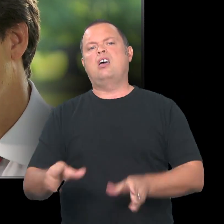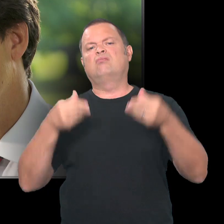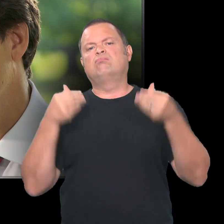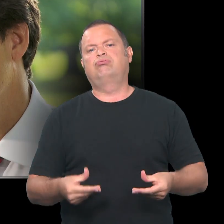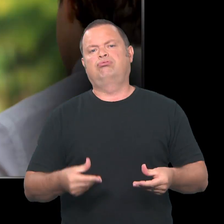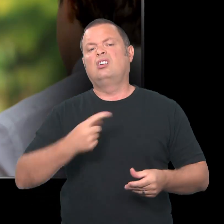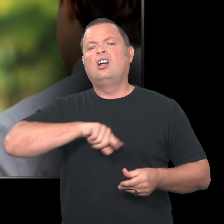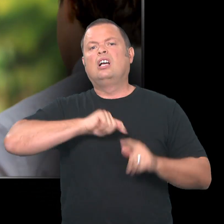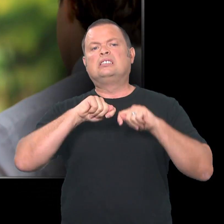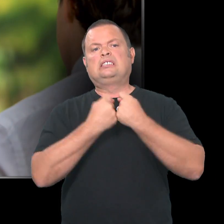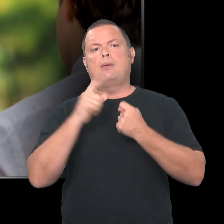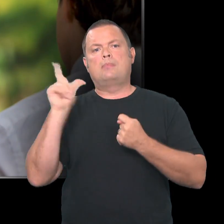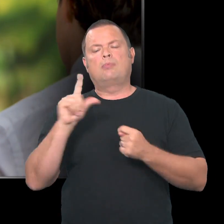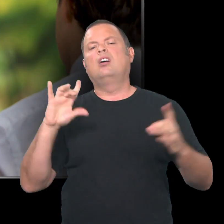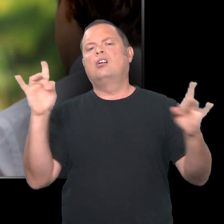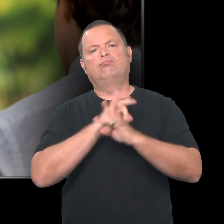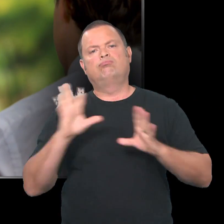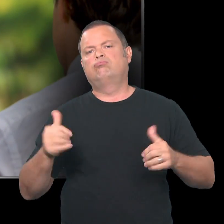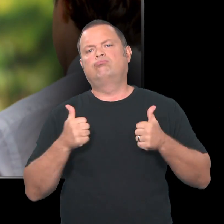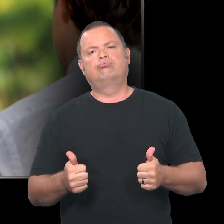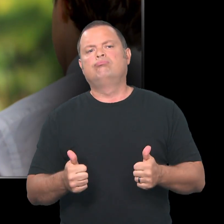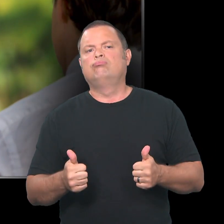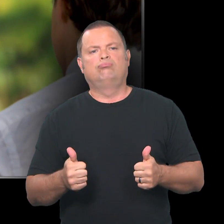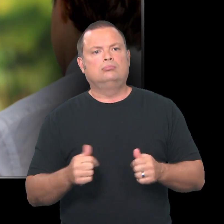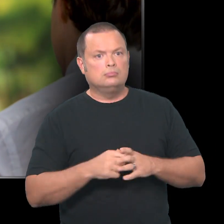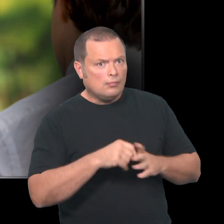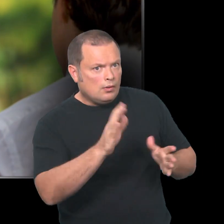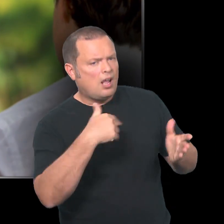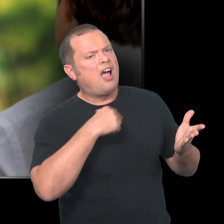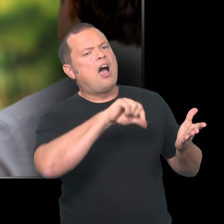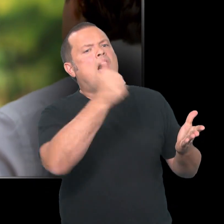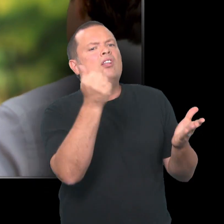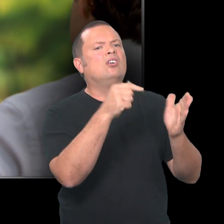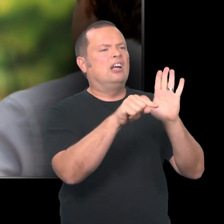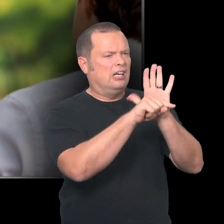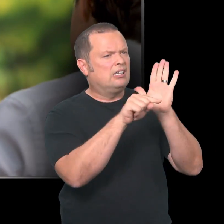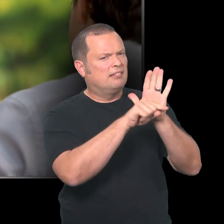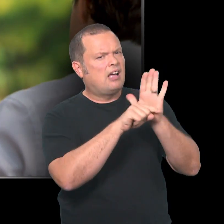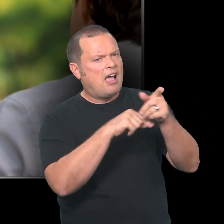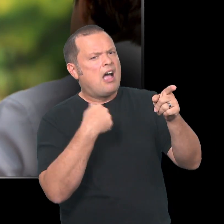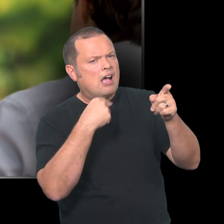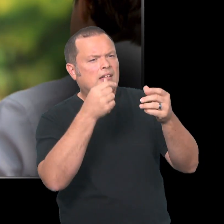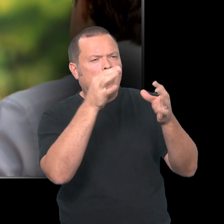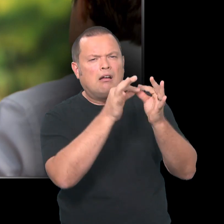and we have a really extraordinary team to deliver that plan. Well, there is one other thing about deficits.